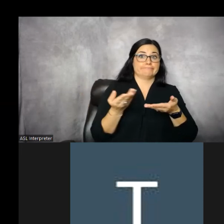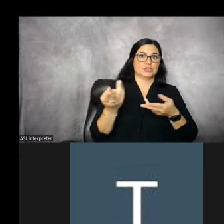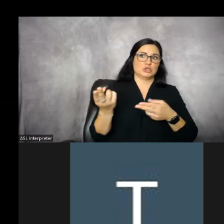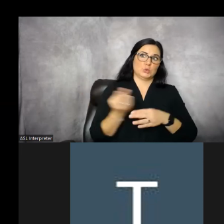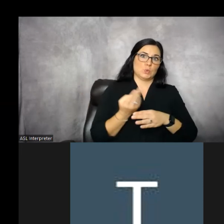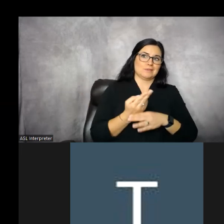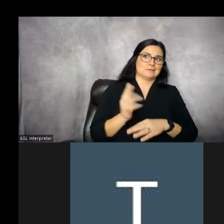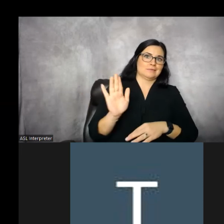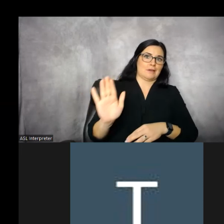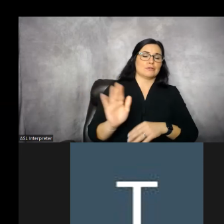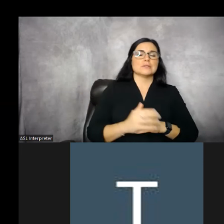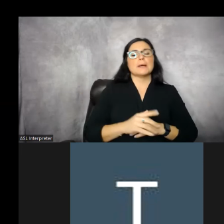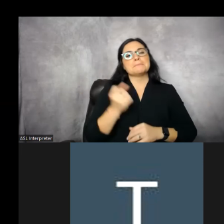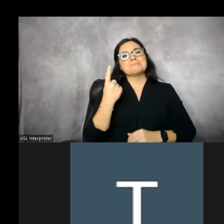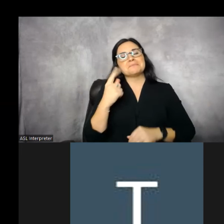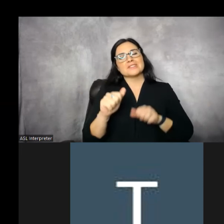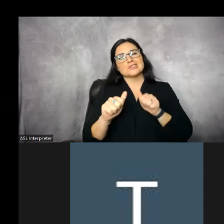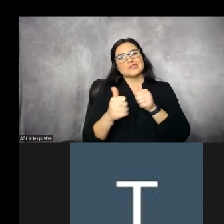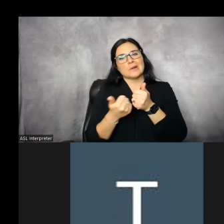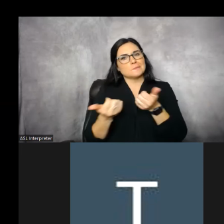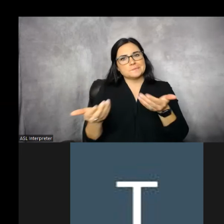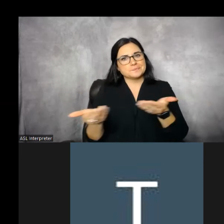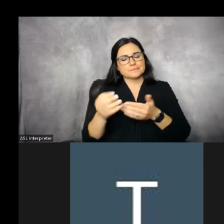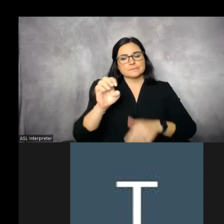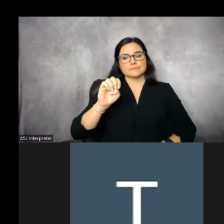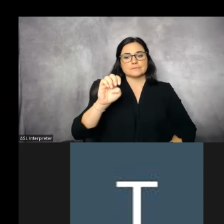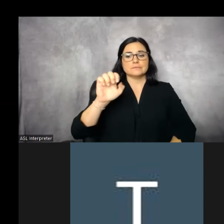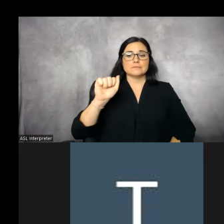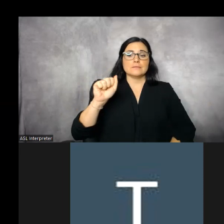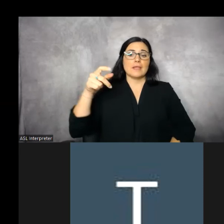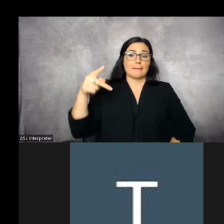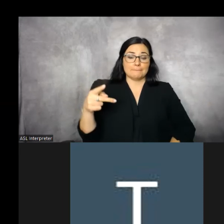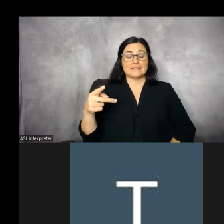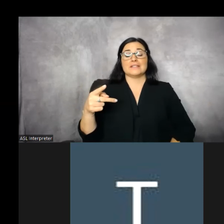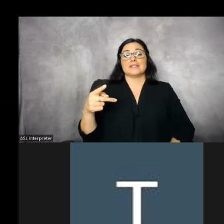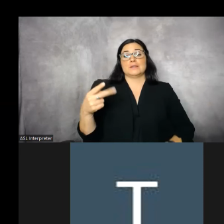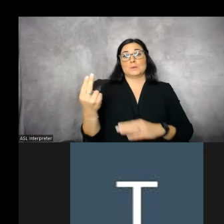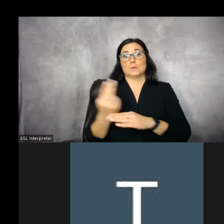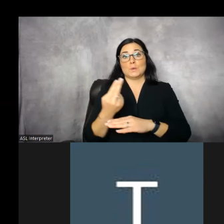The challenge on EEAAPs as far as having an EEAAP repository